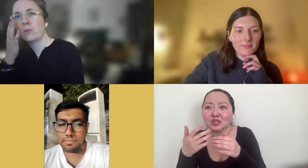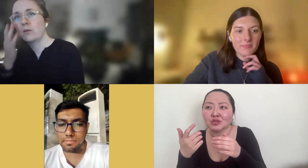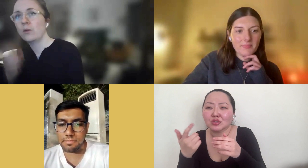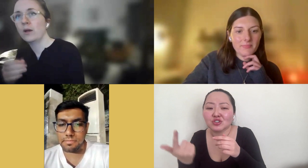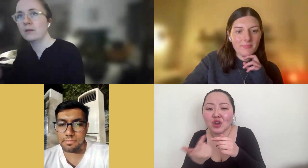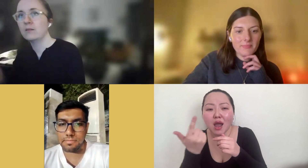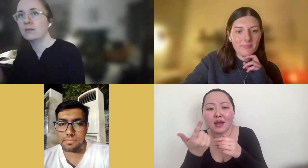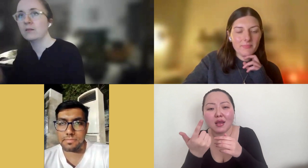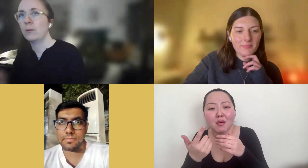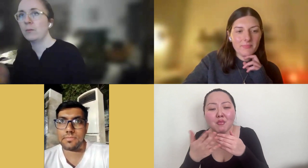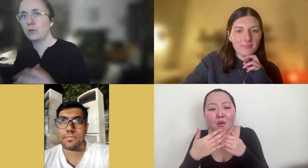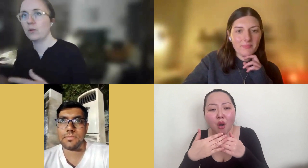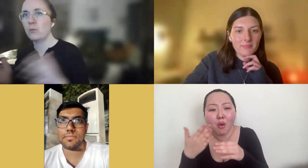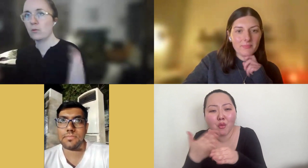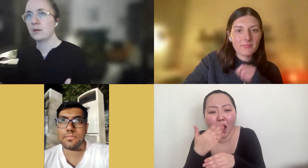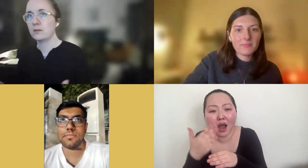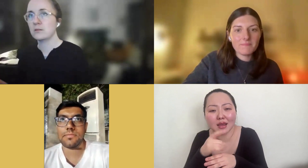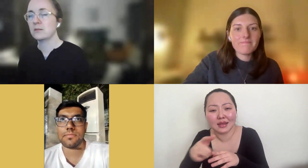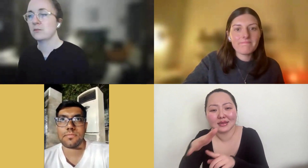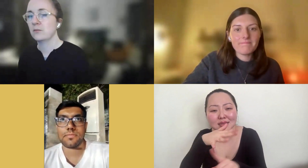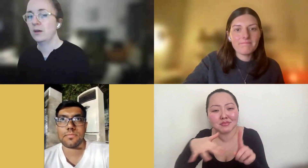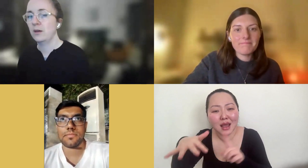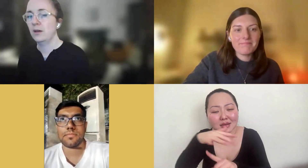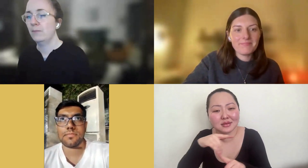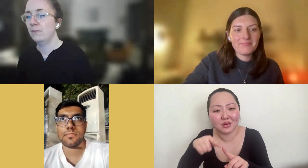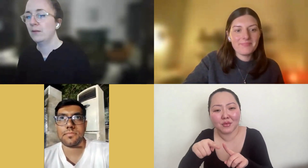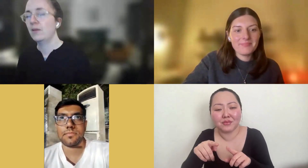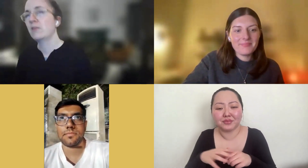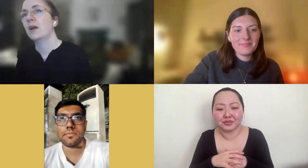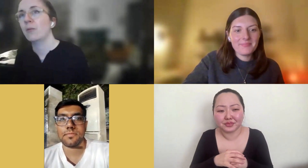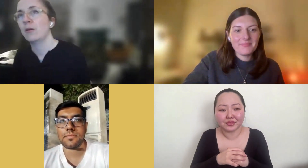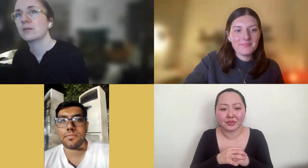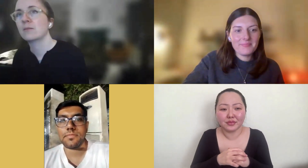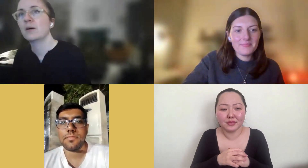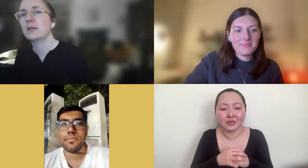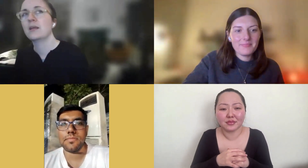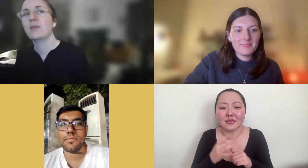somewhere on the way to more people doing more things. It is a terrible answer but I think,